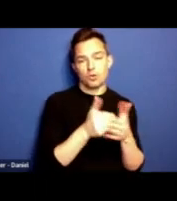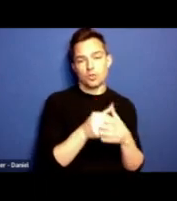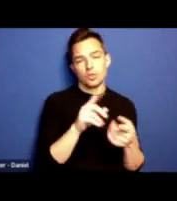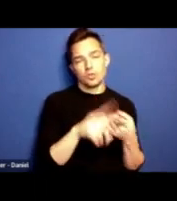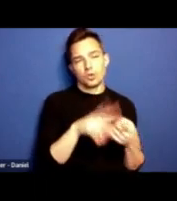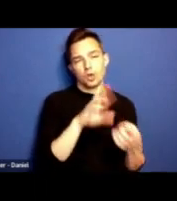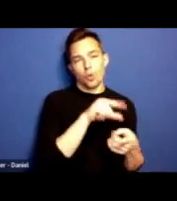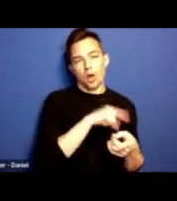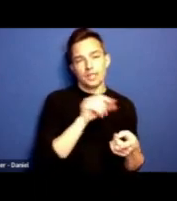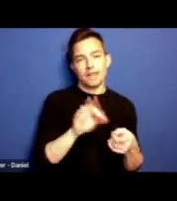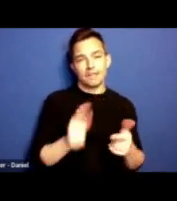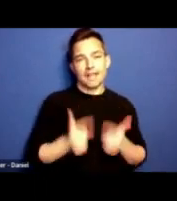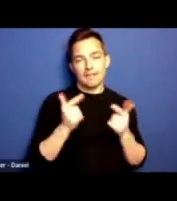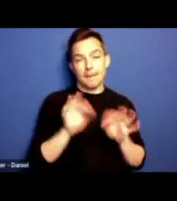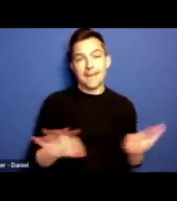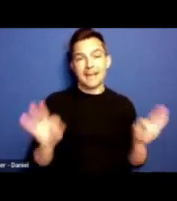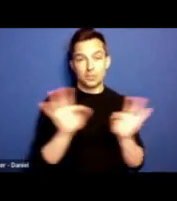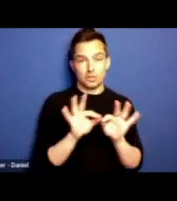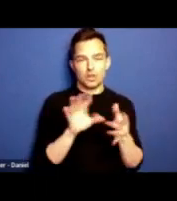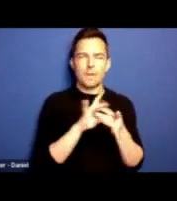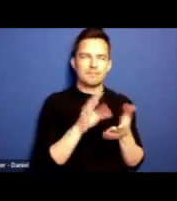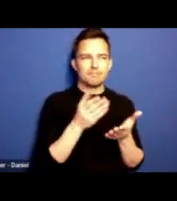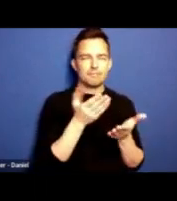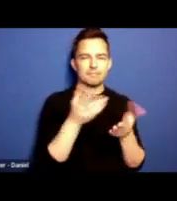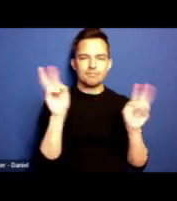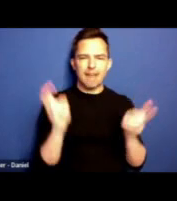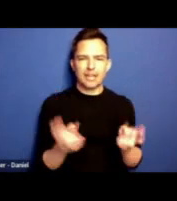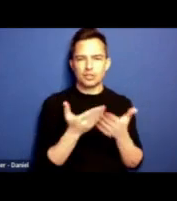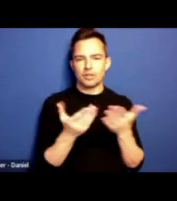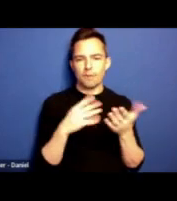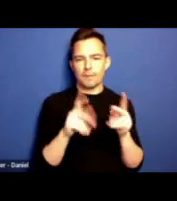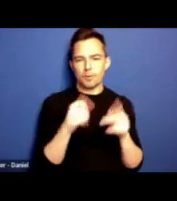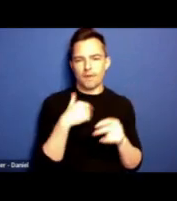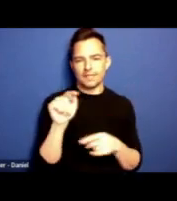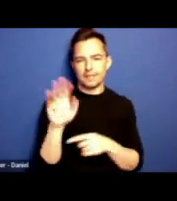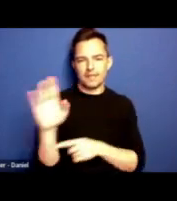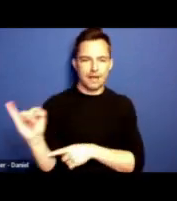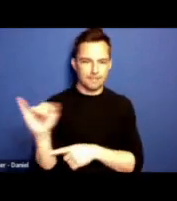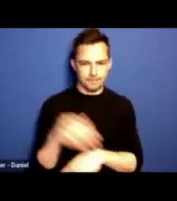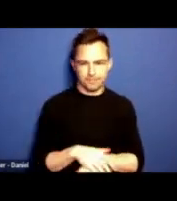life matters for people with brain injury. So I'm a very strong proponent of making sure